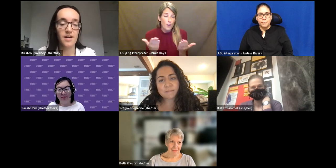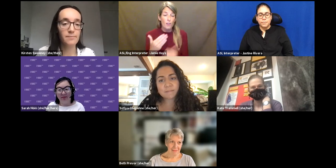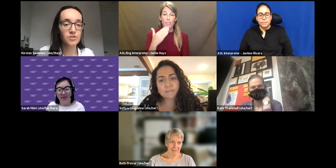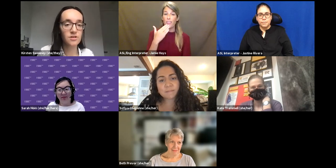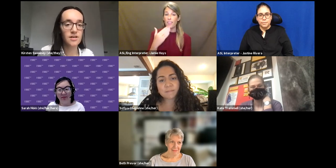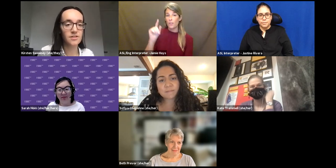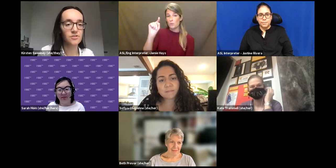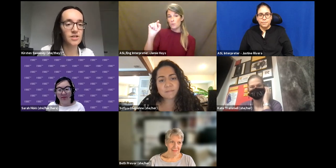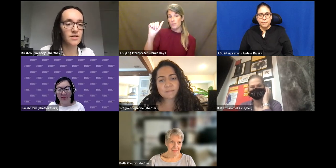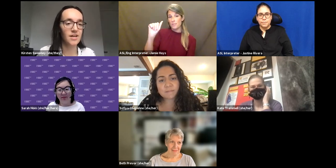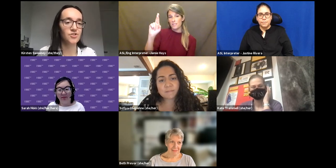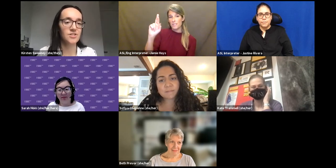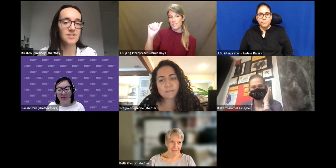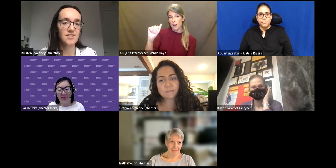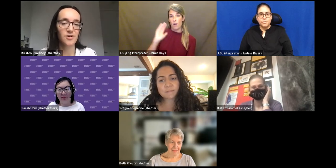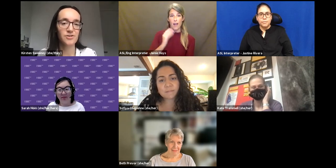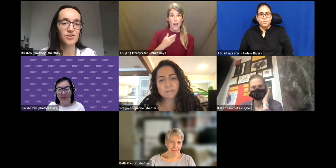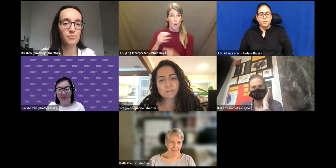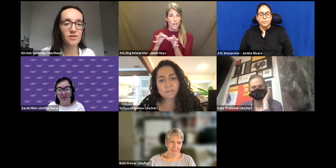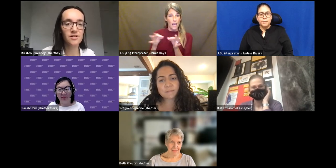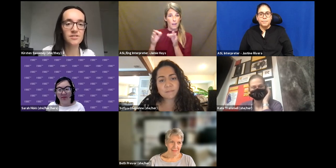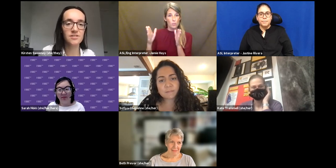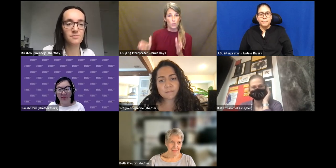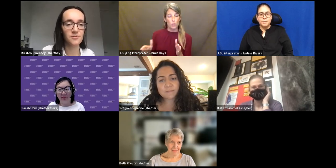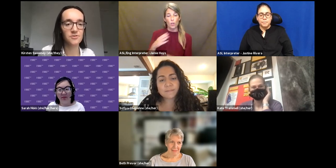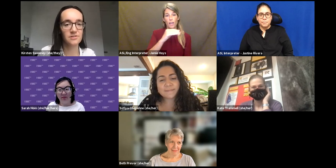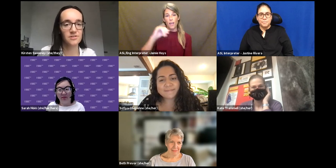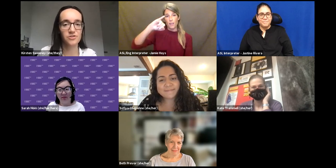captioner and Jamie and Justine, our interpreters, for doing such